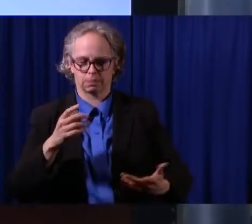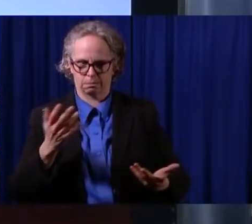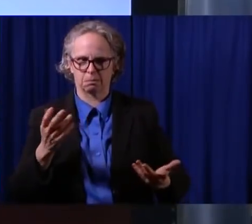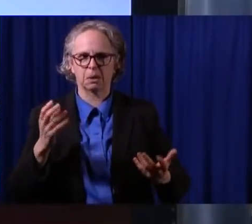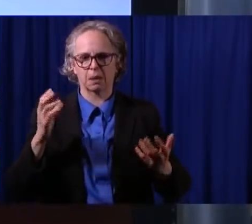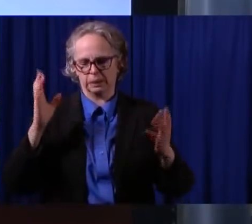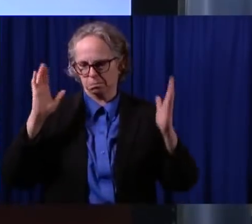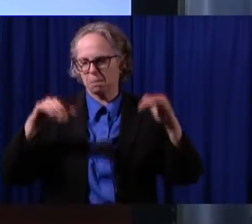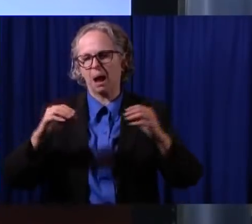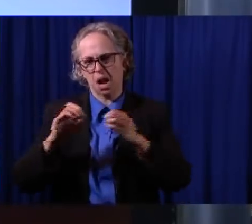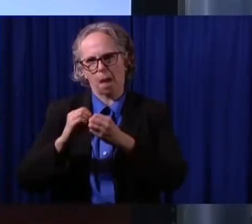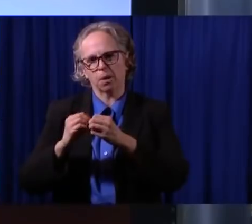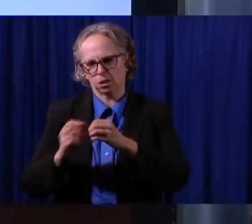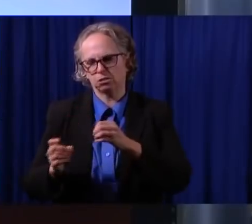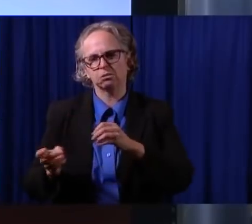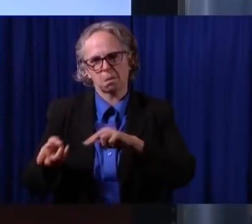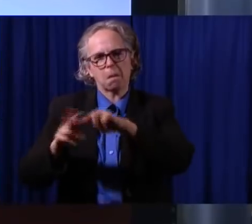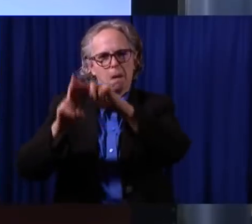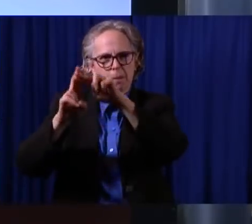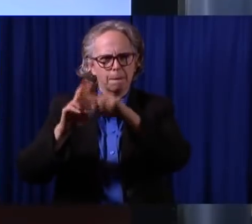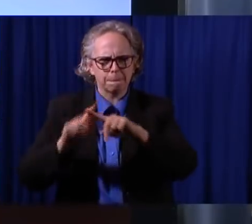STATE OPENS THAT WE WILL START